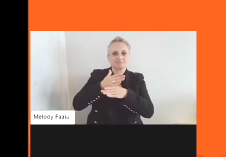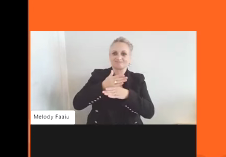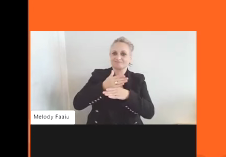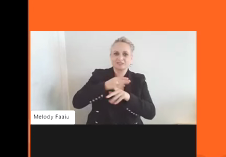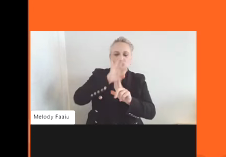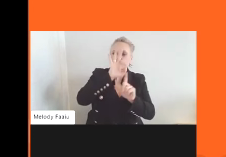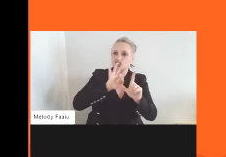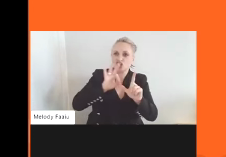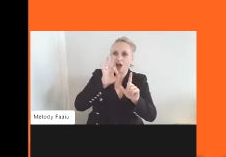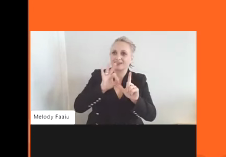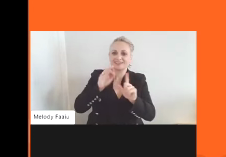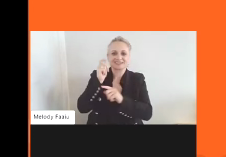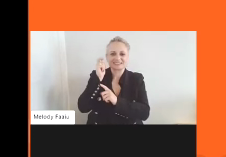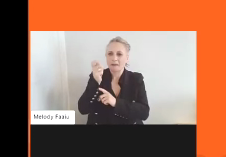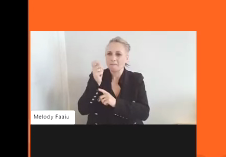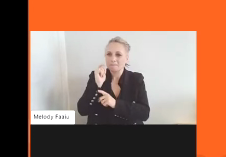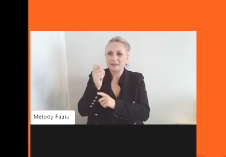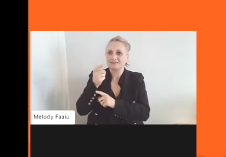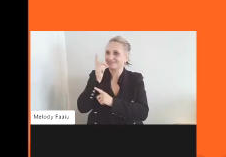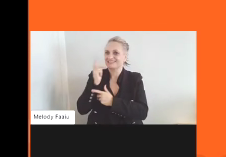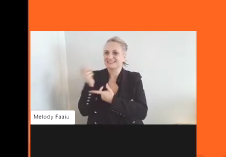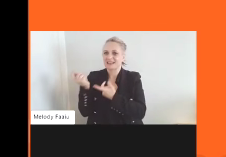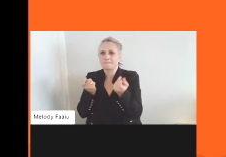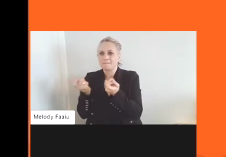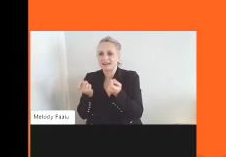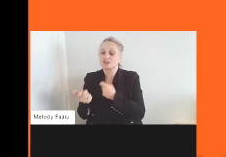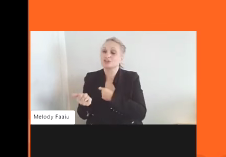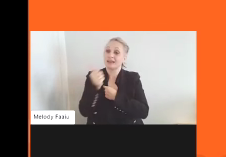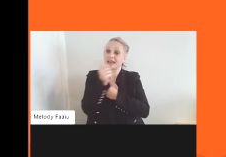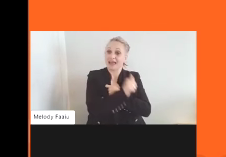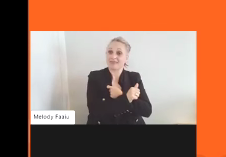of New Zealand residents. So I think you'll be able to access